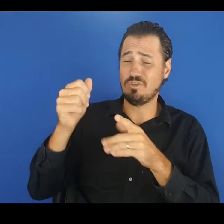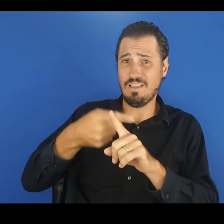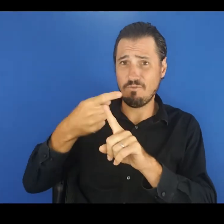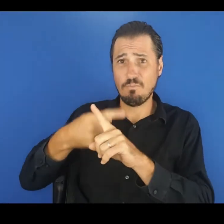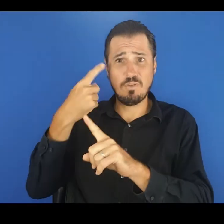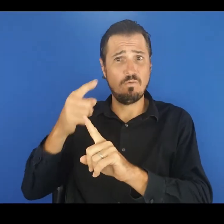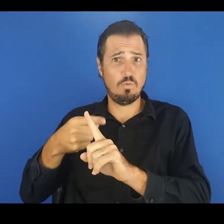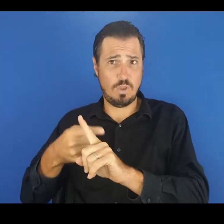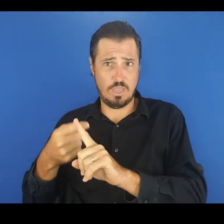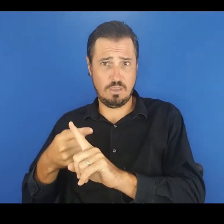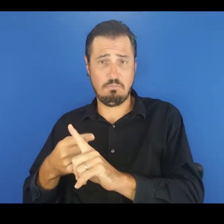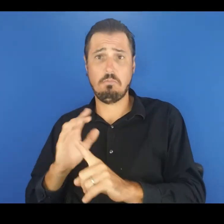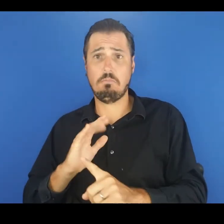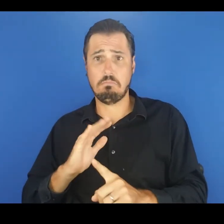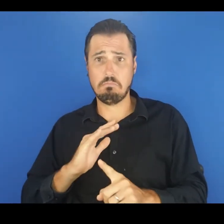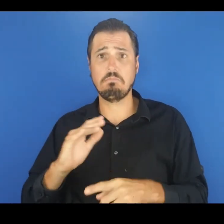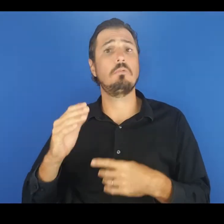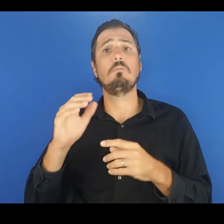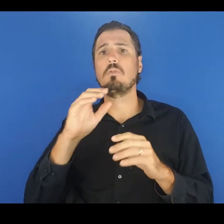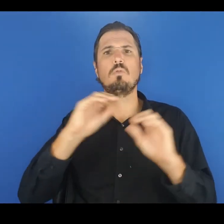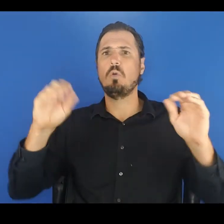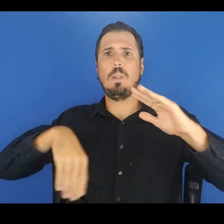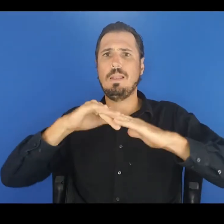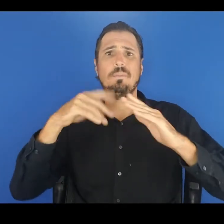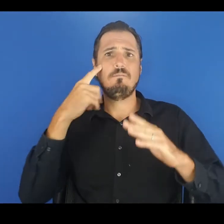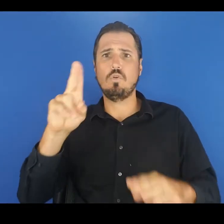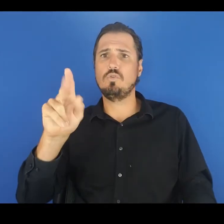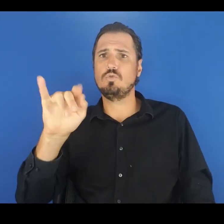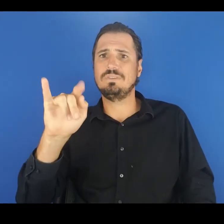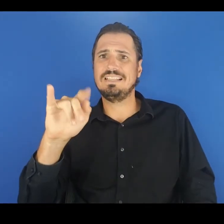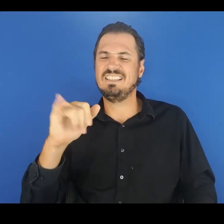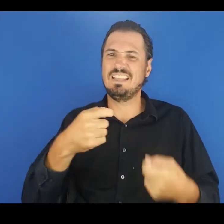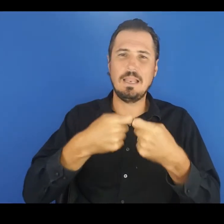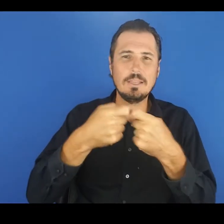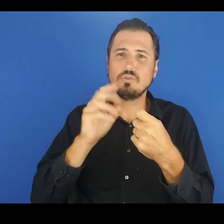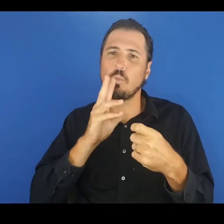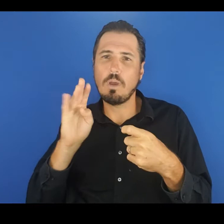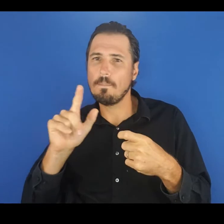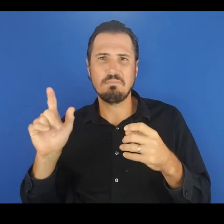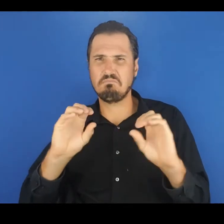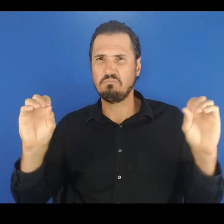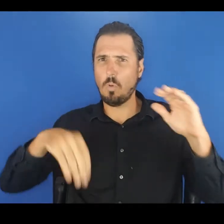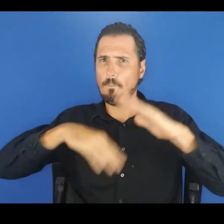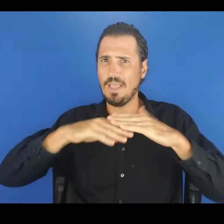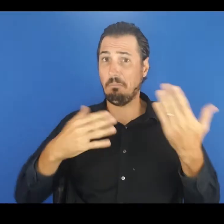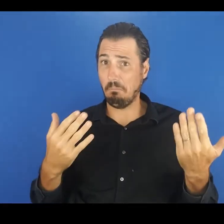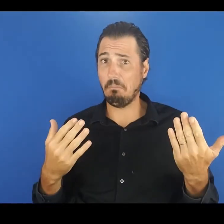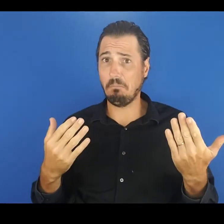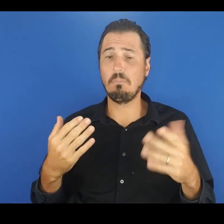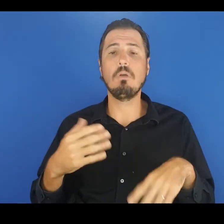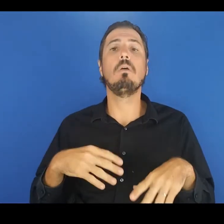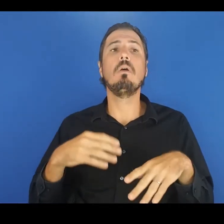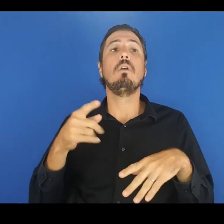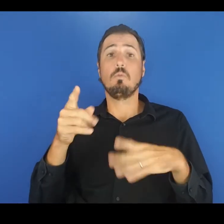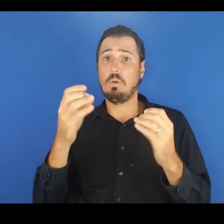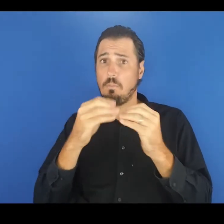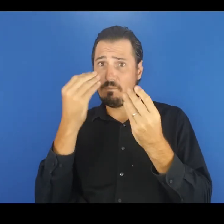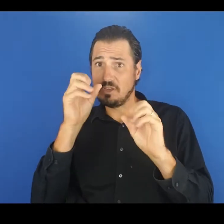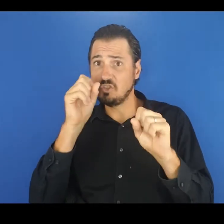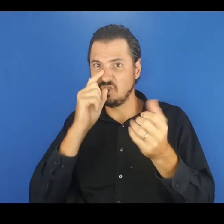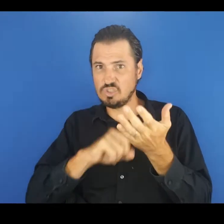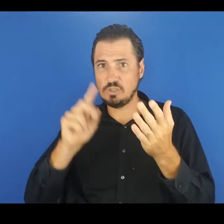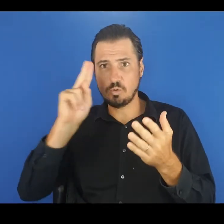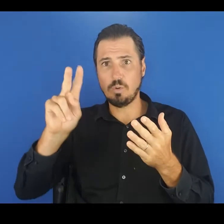for rent and no cap per month for qualifying utilities. For more information, visit KauaiRentHelp.com